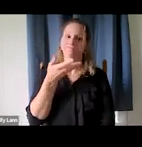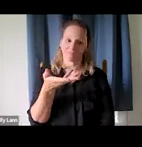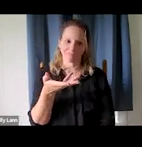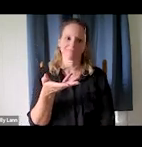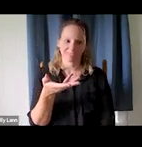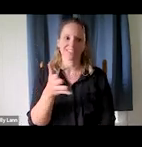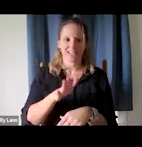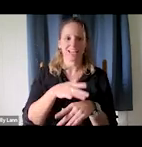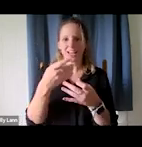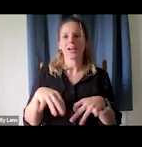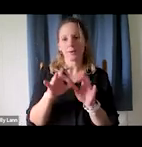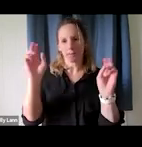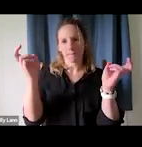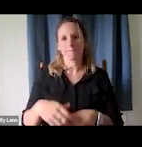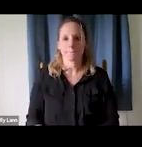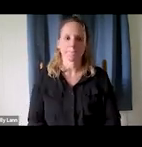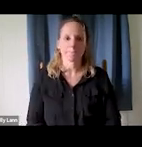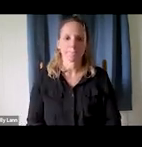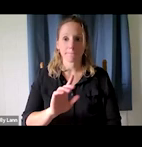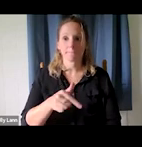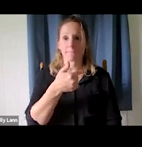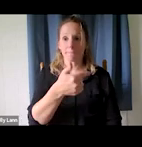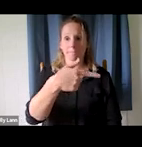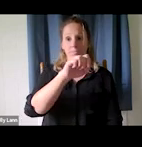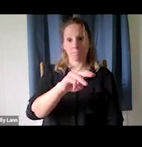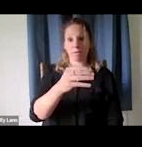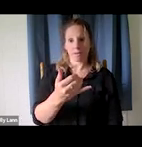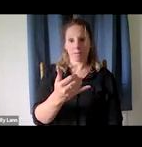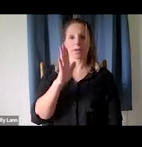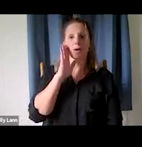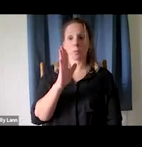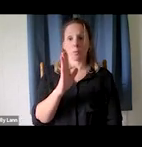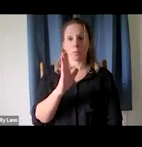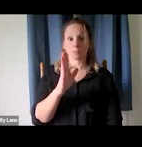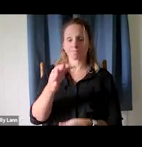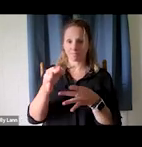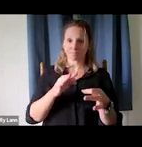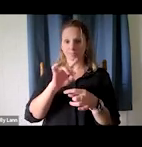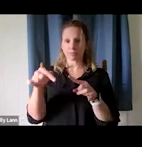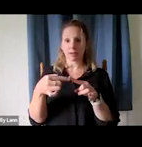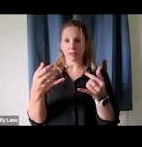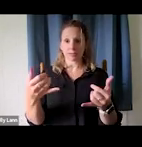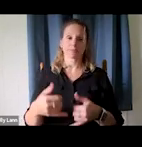on this important topic. I will turn it back over to Pam, who will be moderating today's webinar.